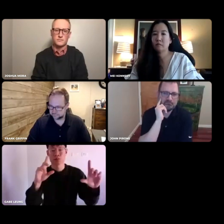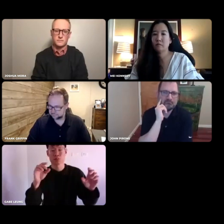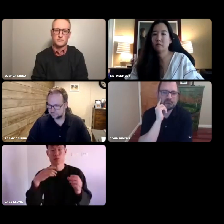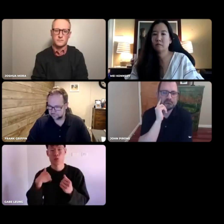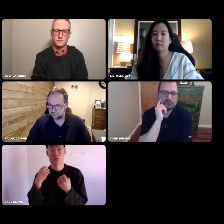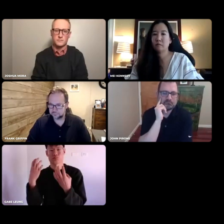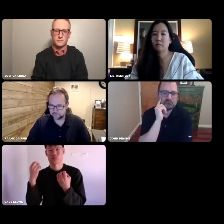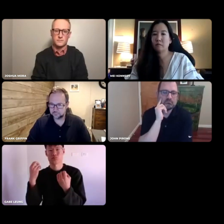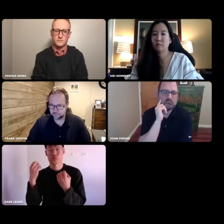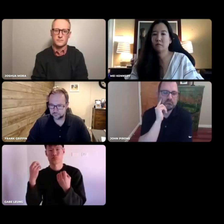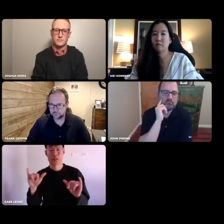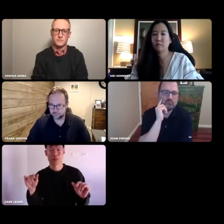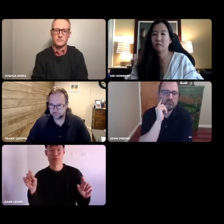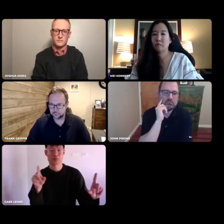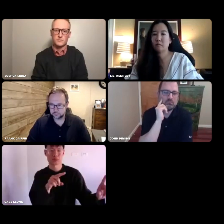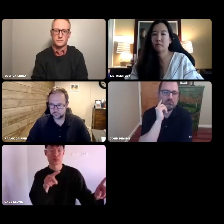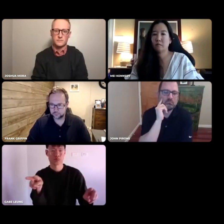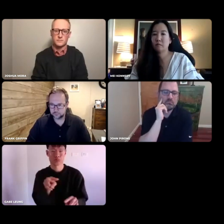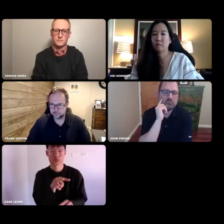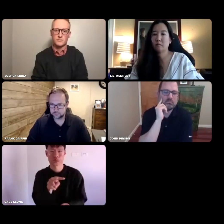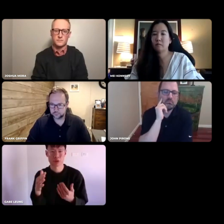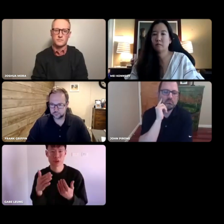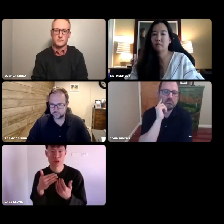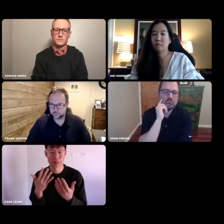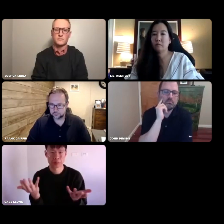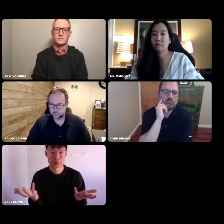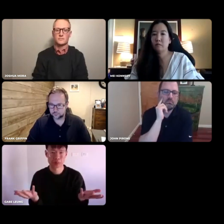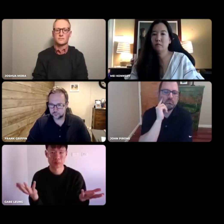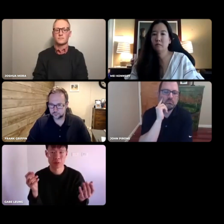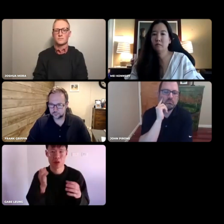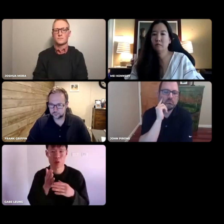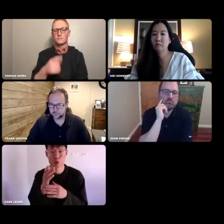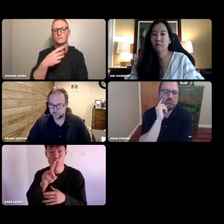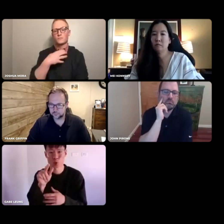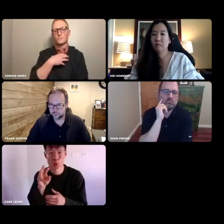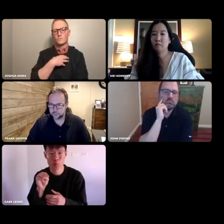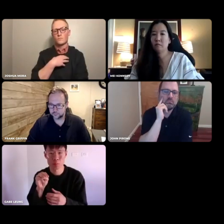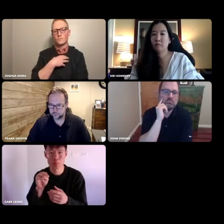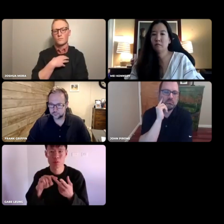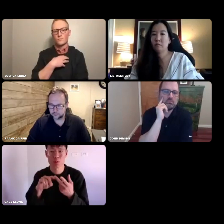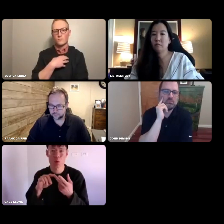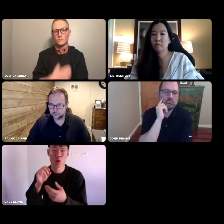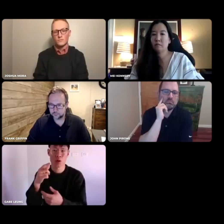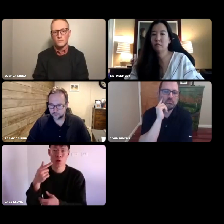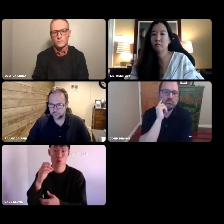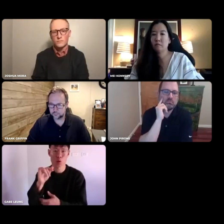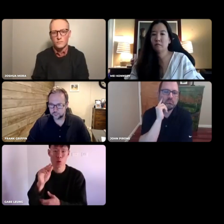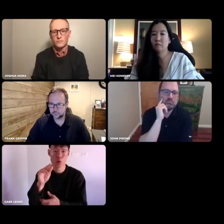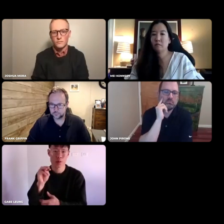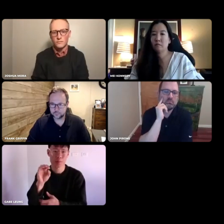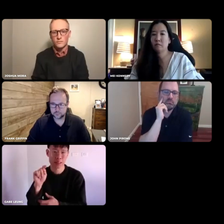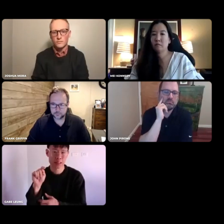And you work on a whiteboard. You can also be on video with them. Sign to them.